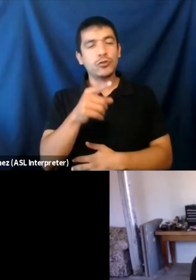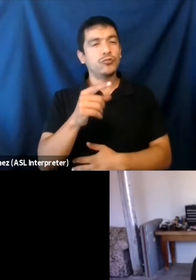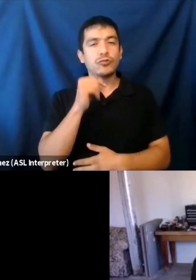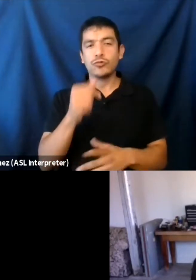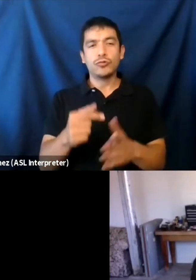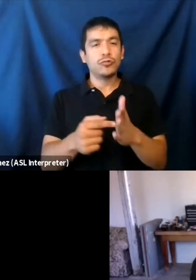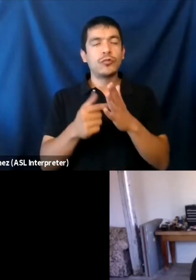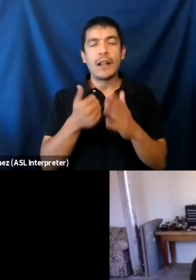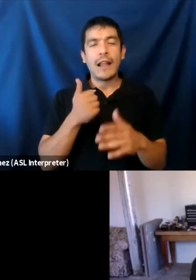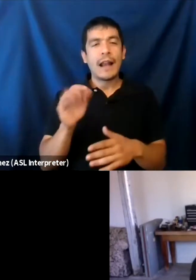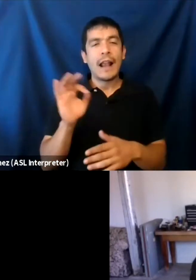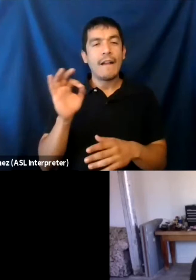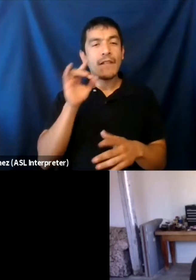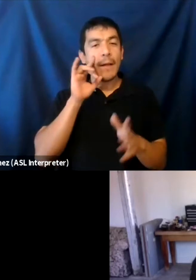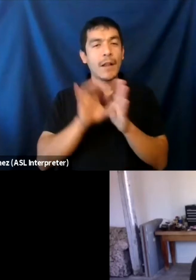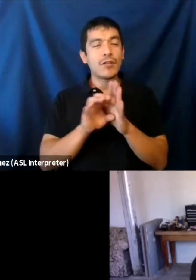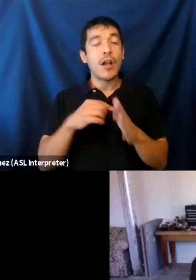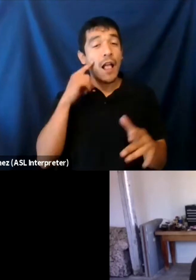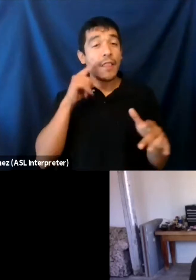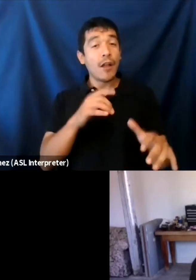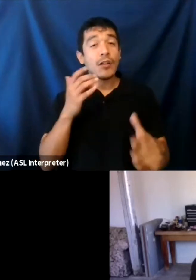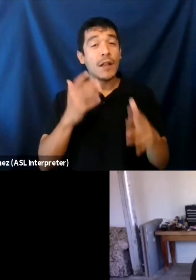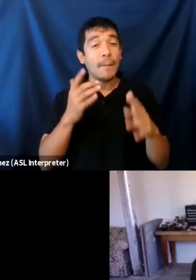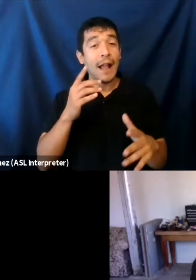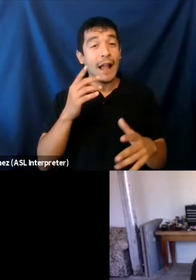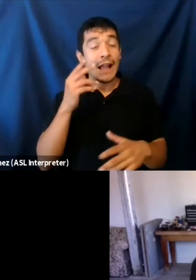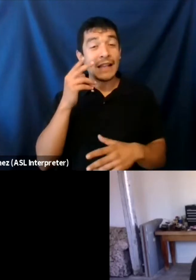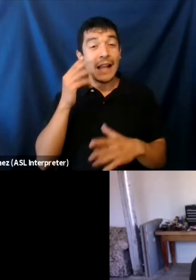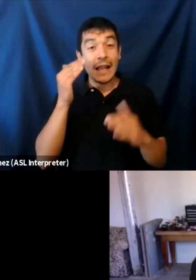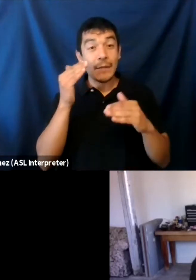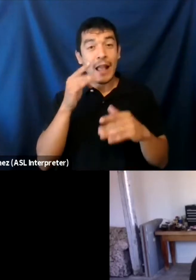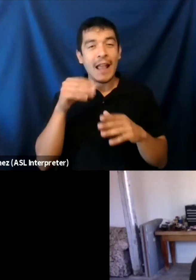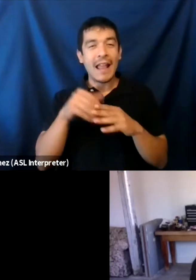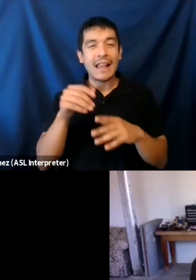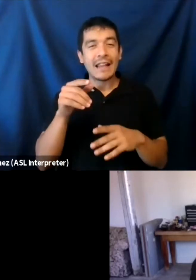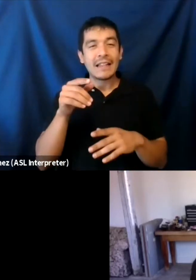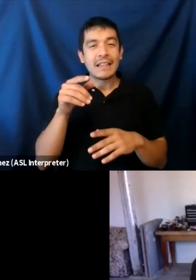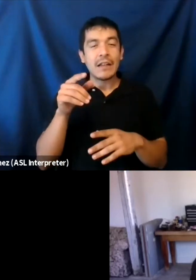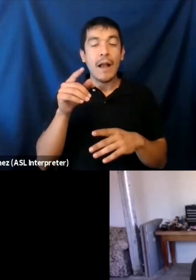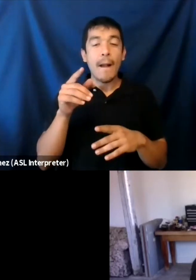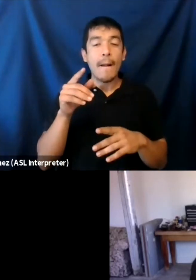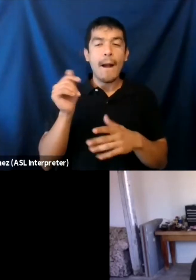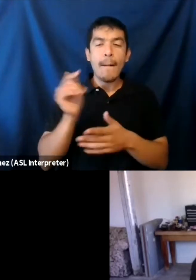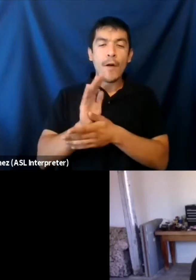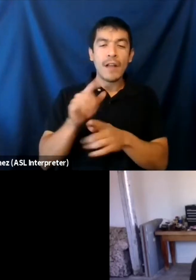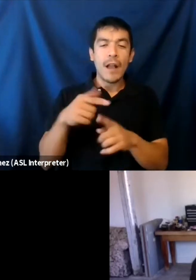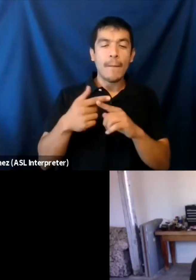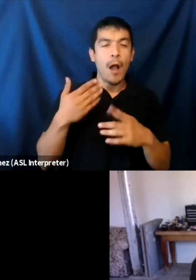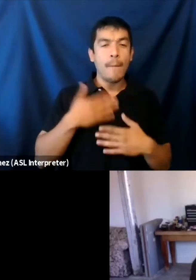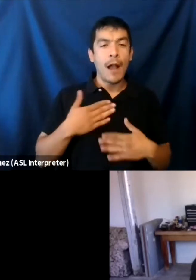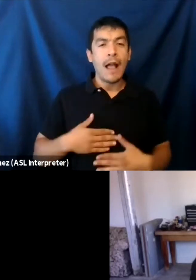that I think audiences might expect in a film about body cameras and policing, specifically like shaky footage,